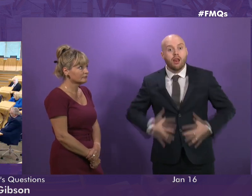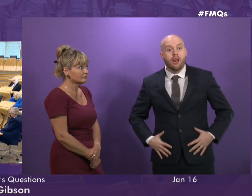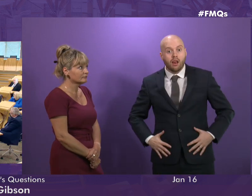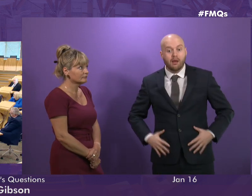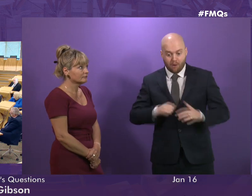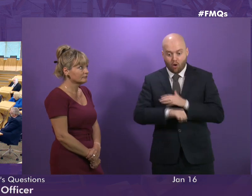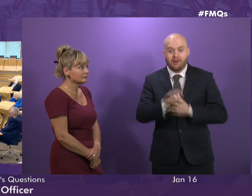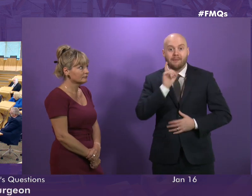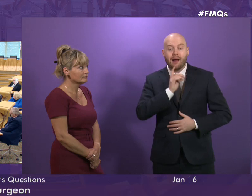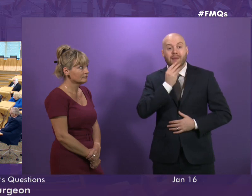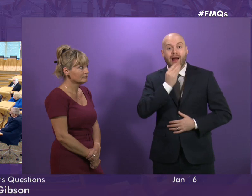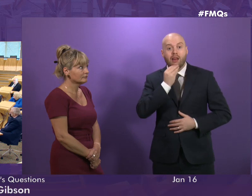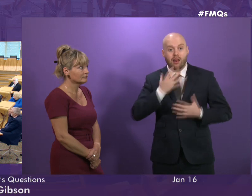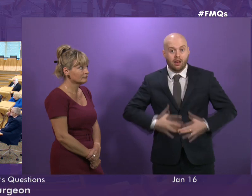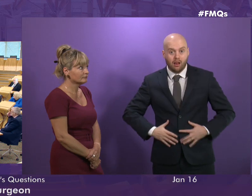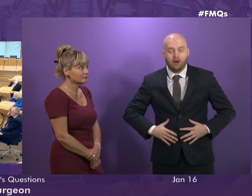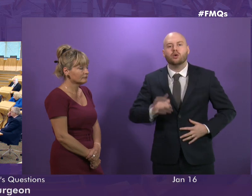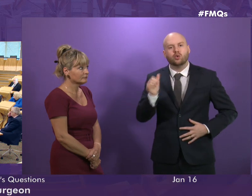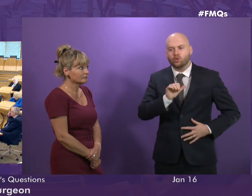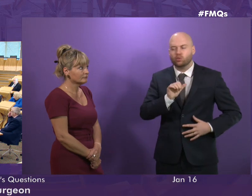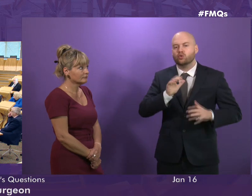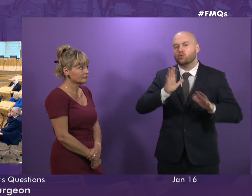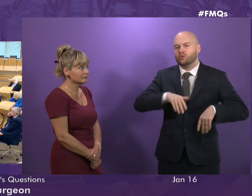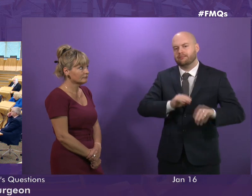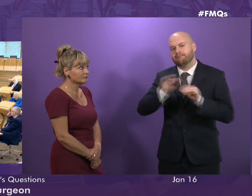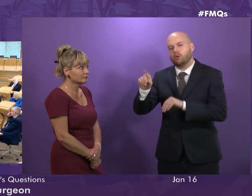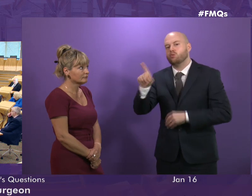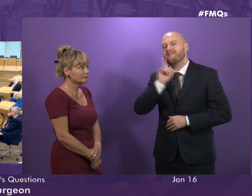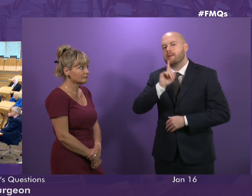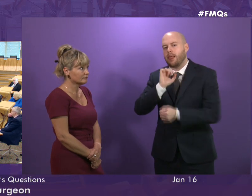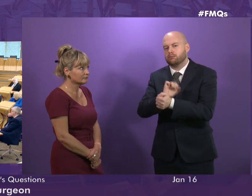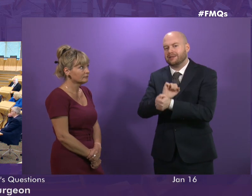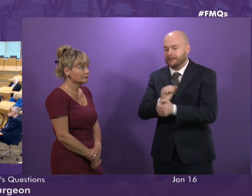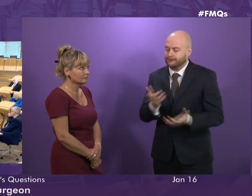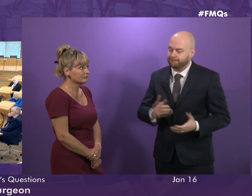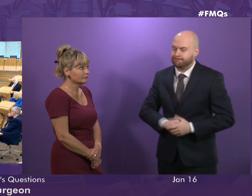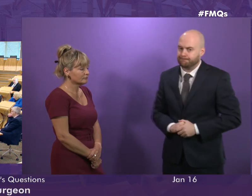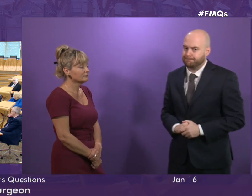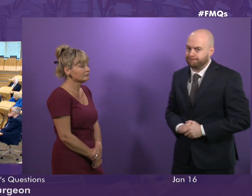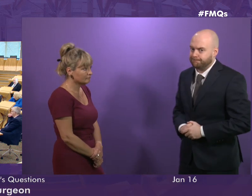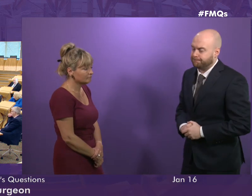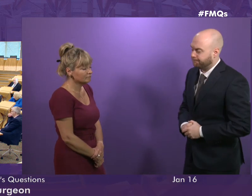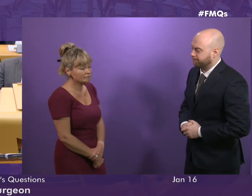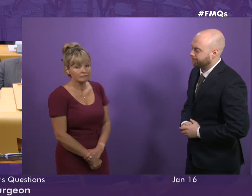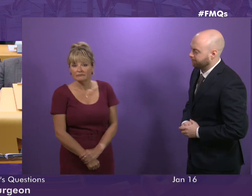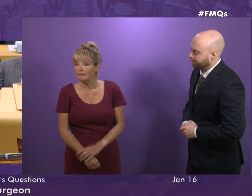I am not aware of the terms of the discussion that was had last night, beyond what Kenny